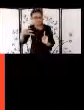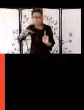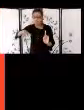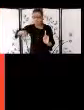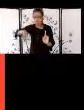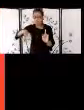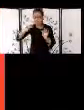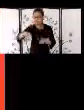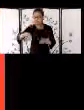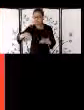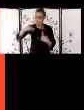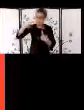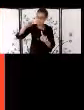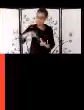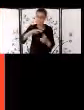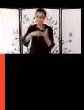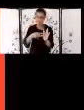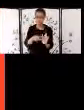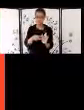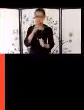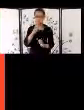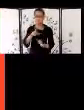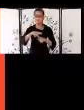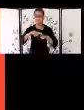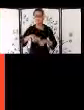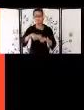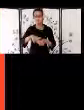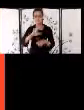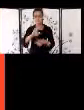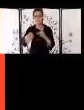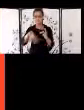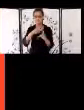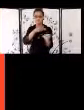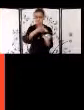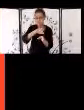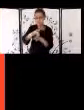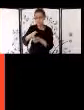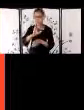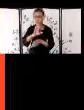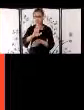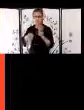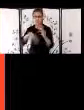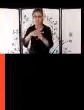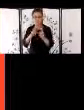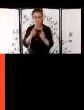discipline, type of practice, and individual experiences. Our programs are open to any